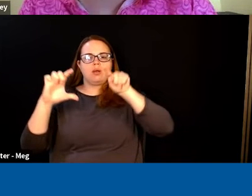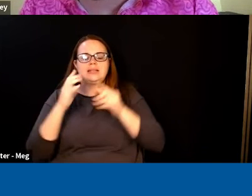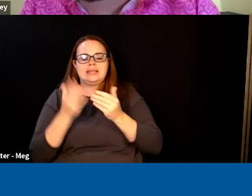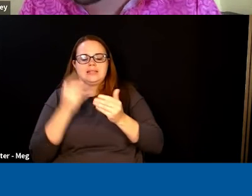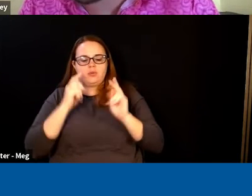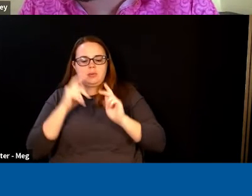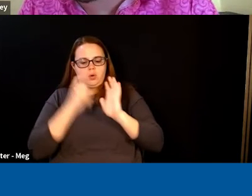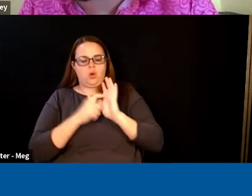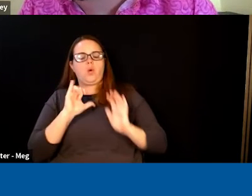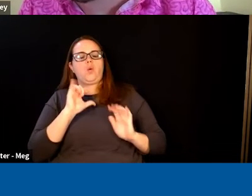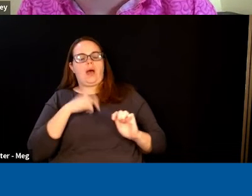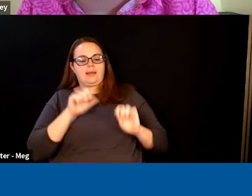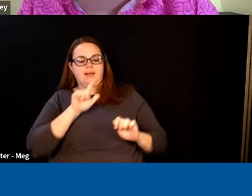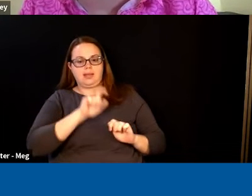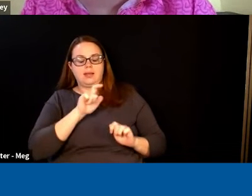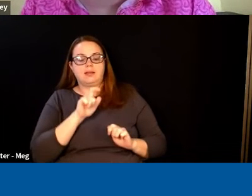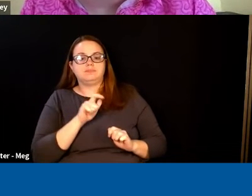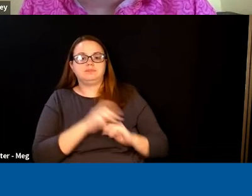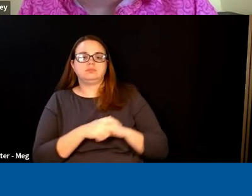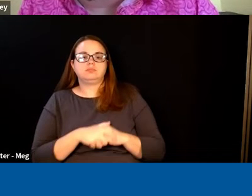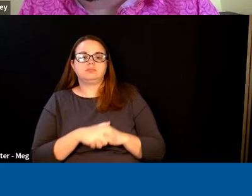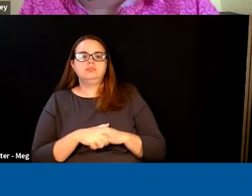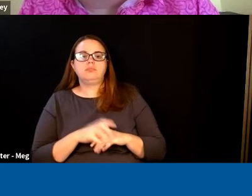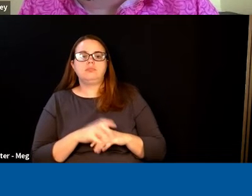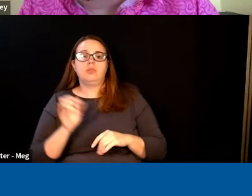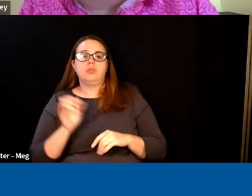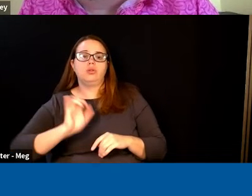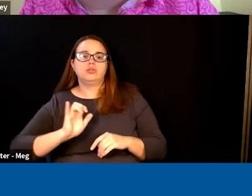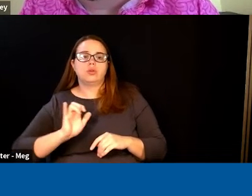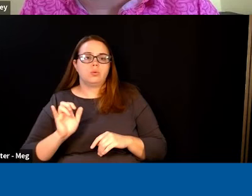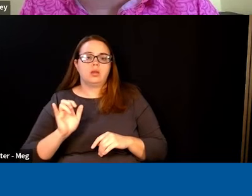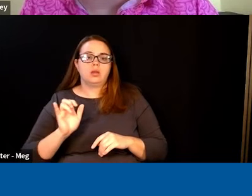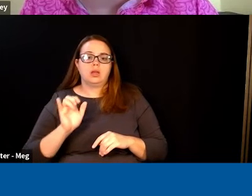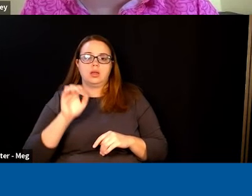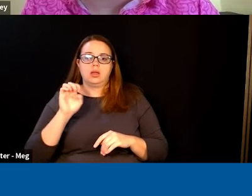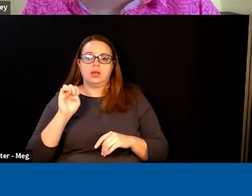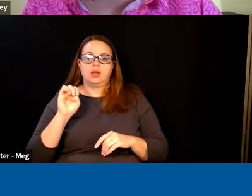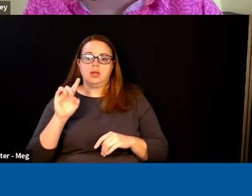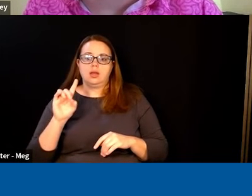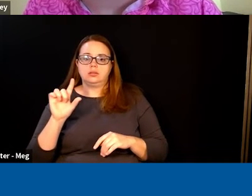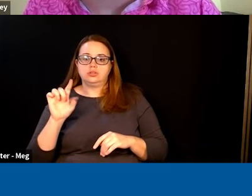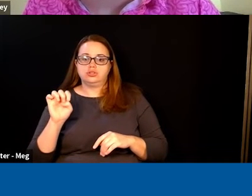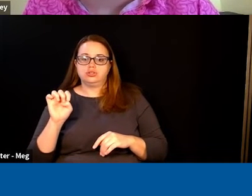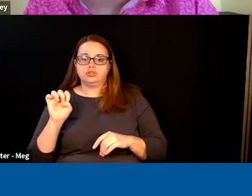gradients are technically background images and Edge has opinions about this in a forced color mode,